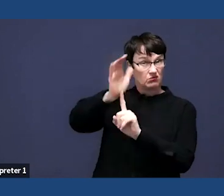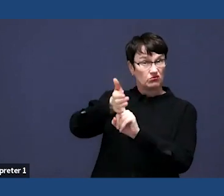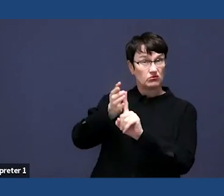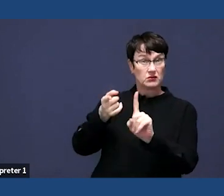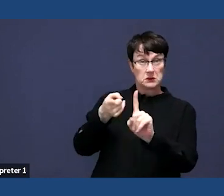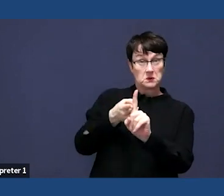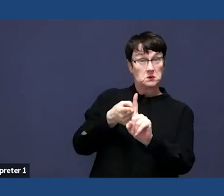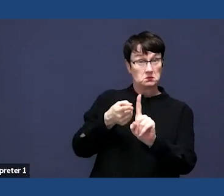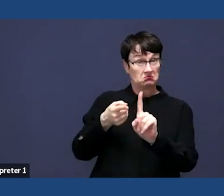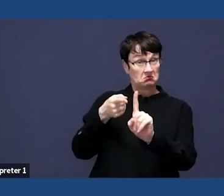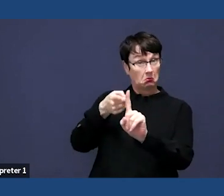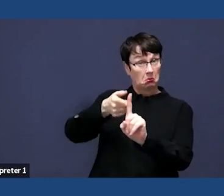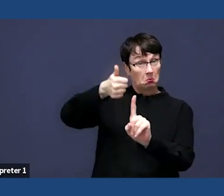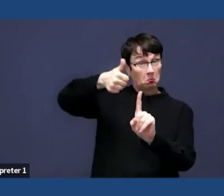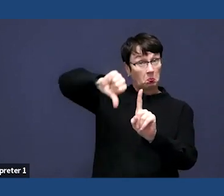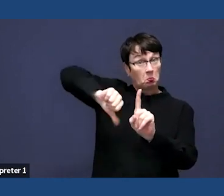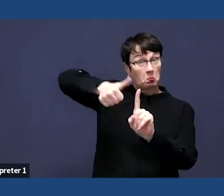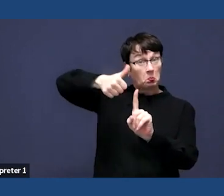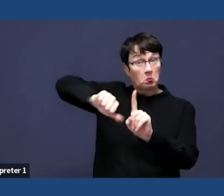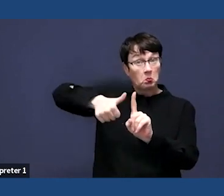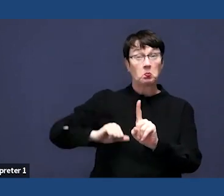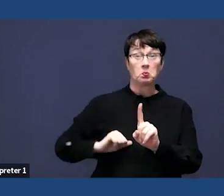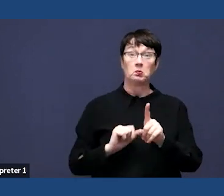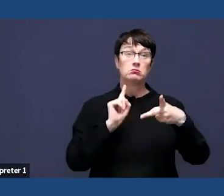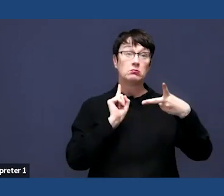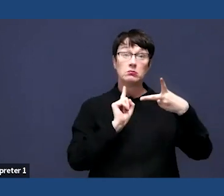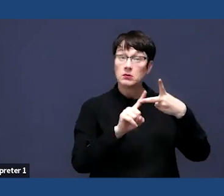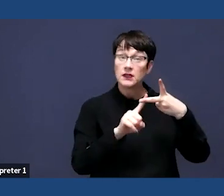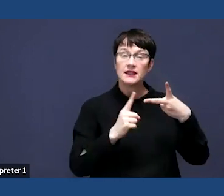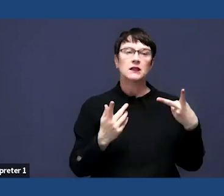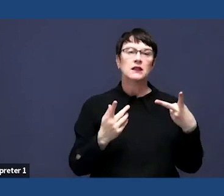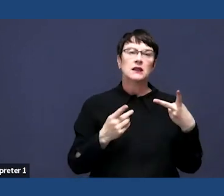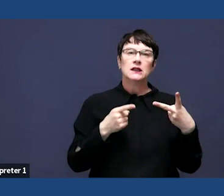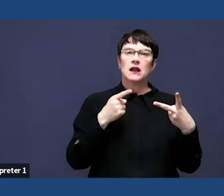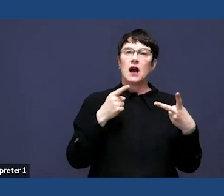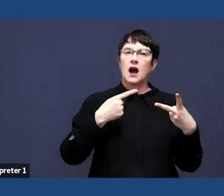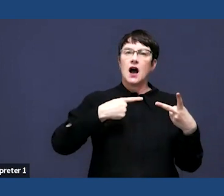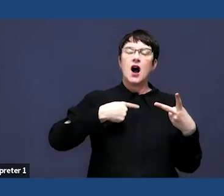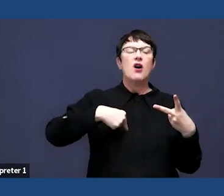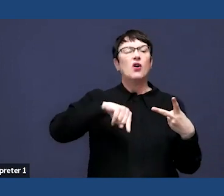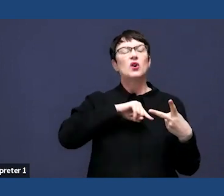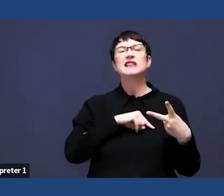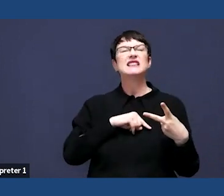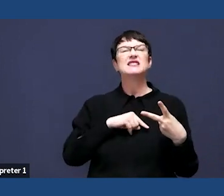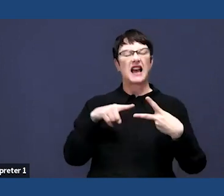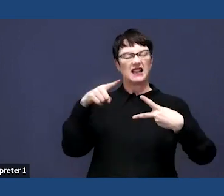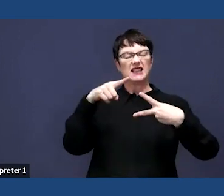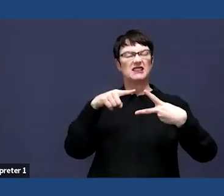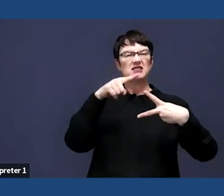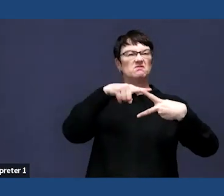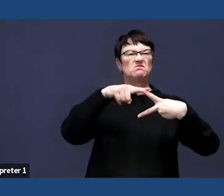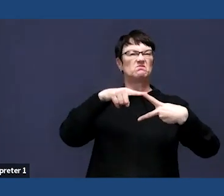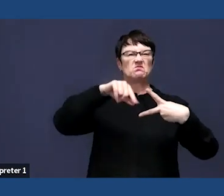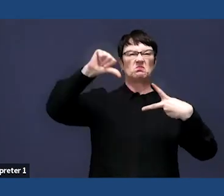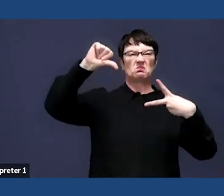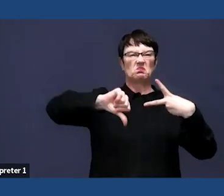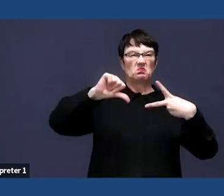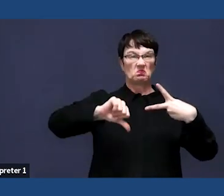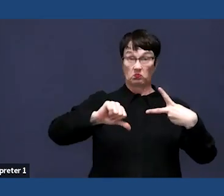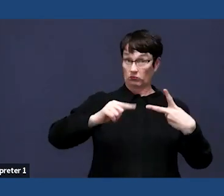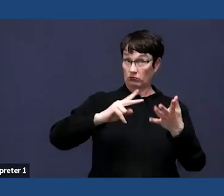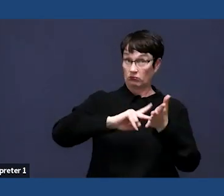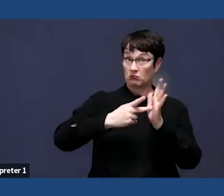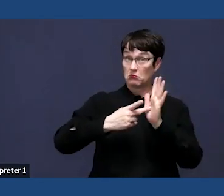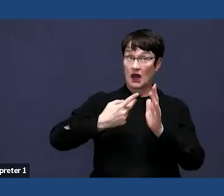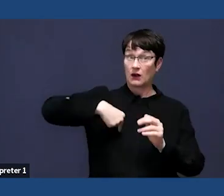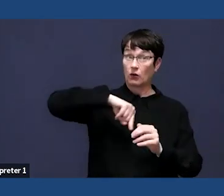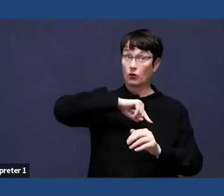so we can drive growth and participation of all aspect of society, including fast, evolving